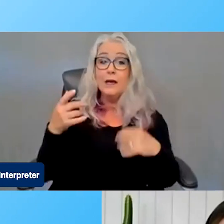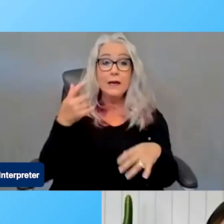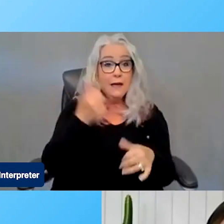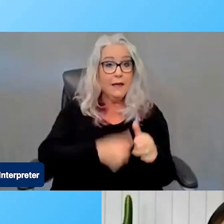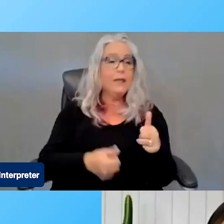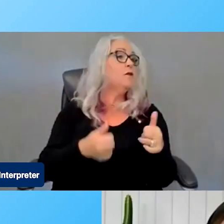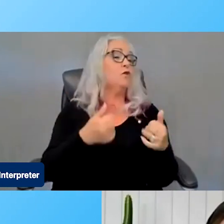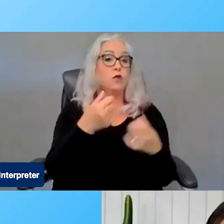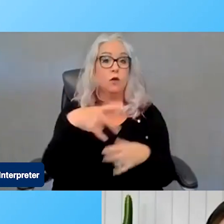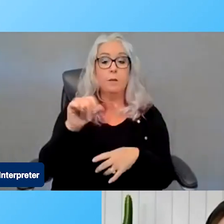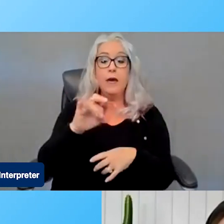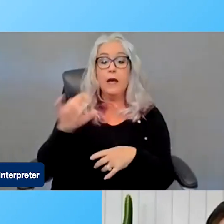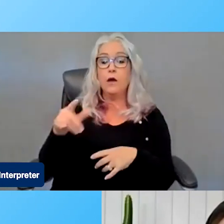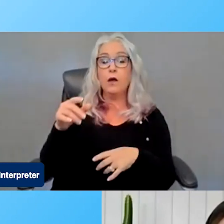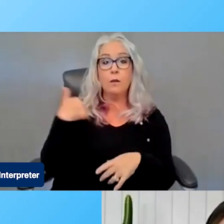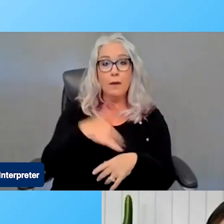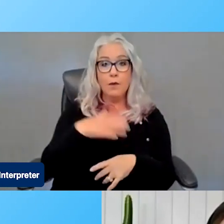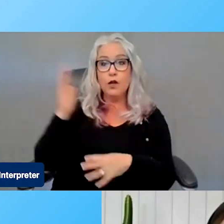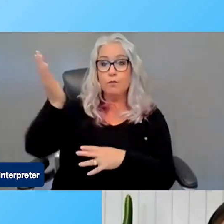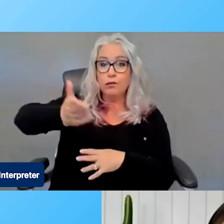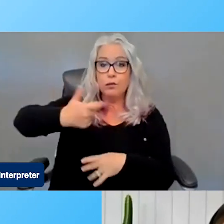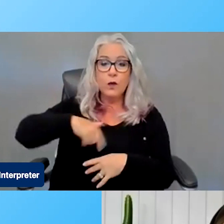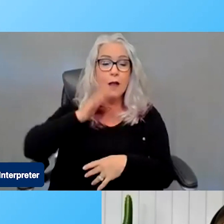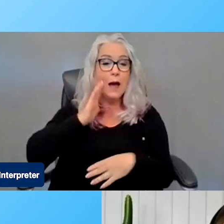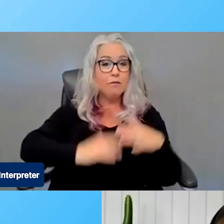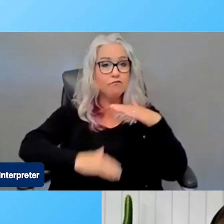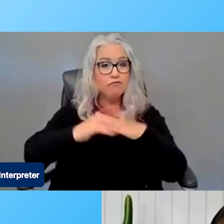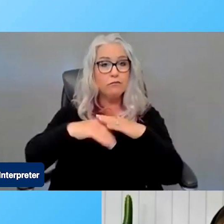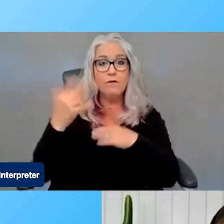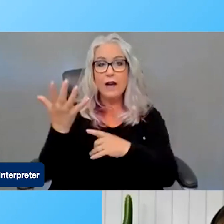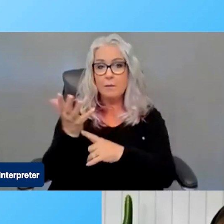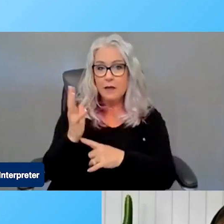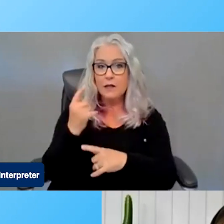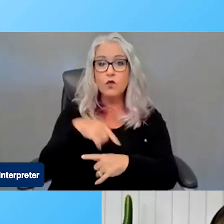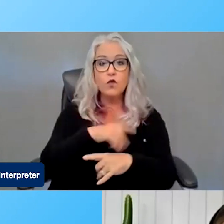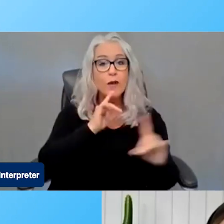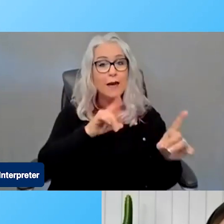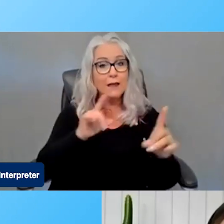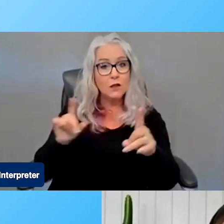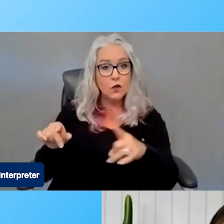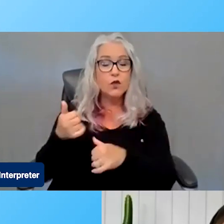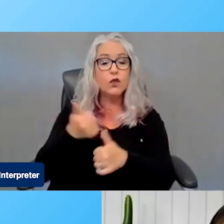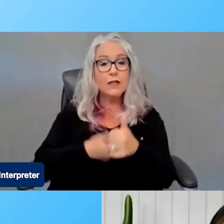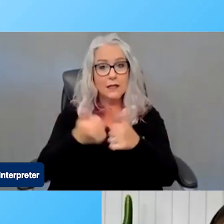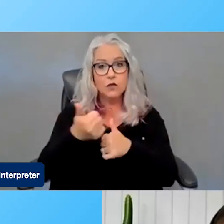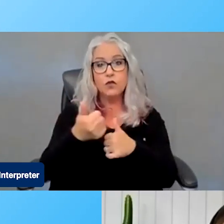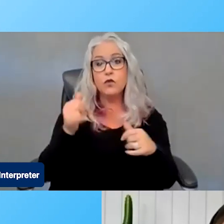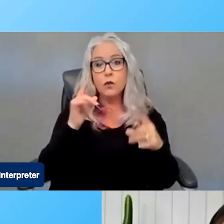five minutes to answer each question. And I may moderate or modify the